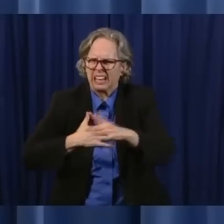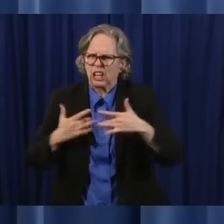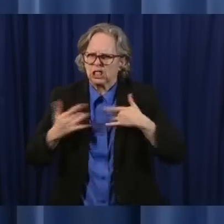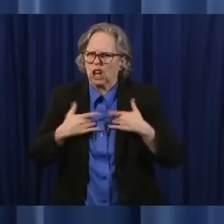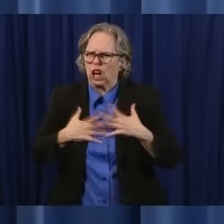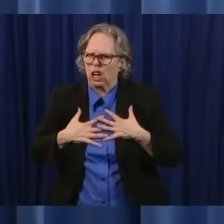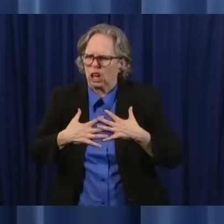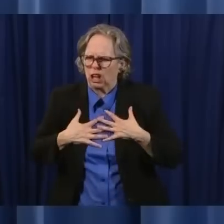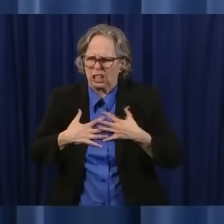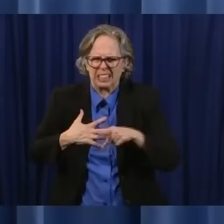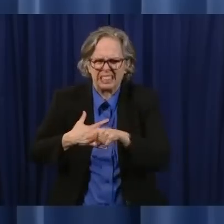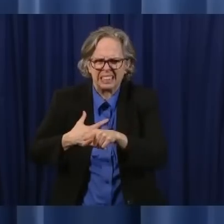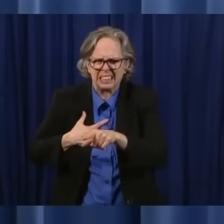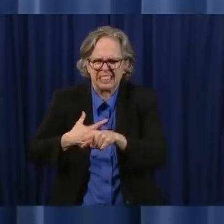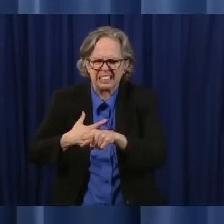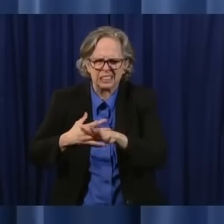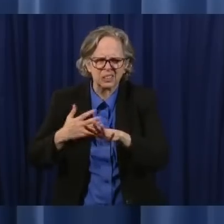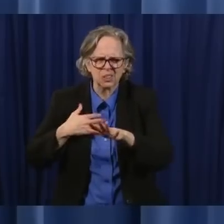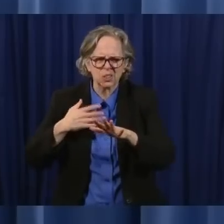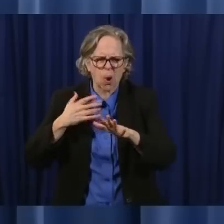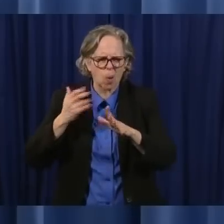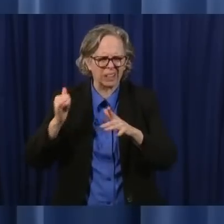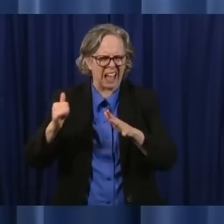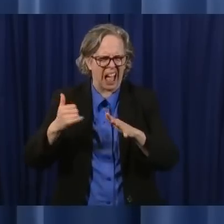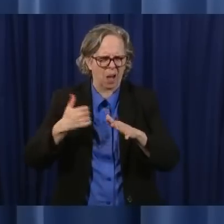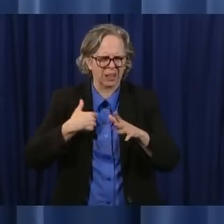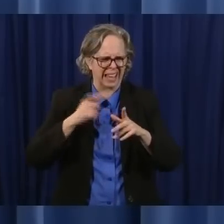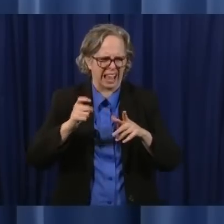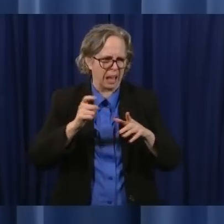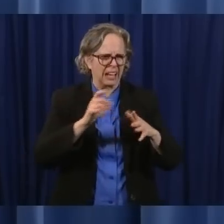AND FRANKLY, THAT HAS CONCERNED ME A GREAT DEAL.